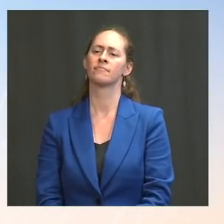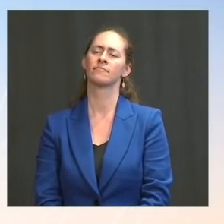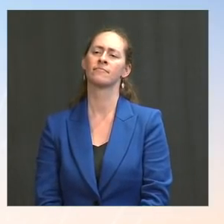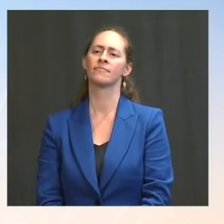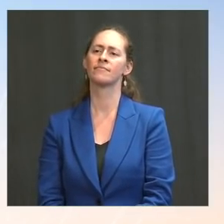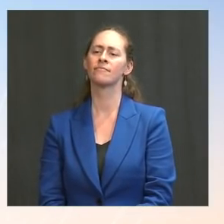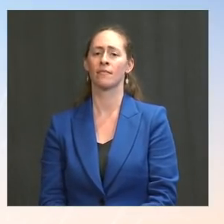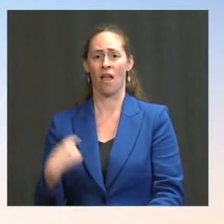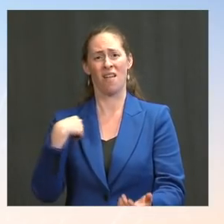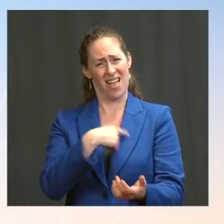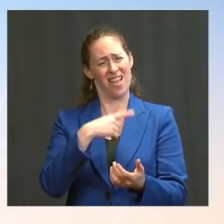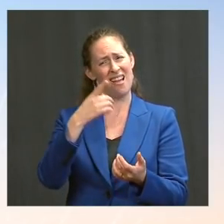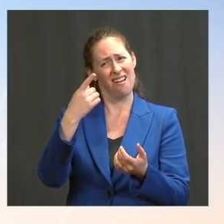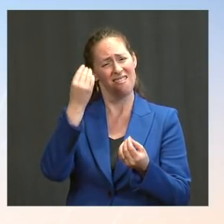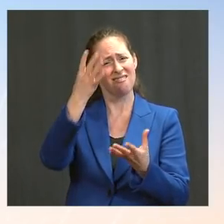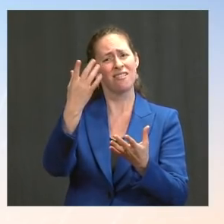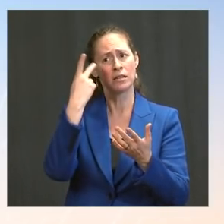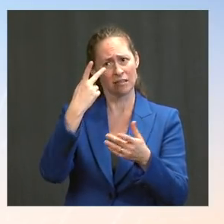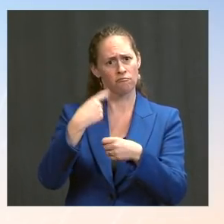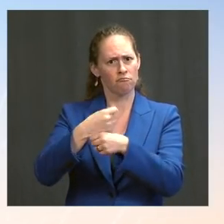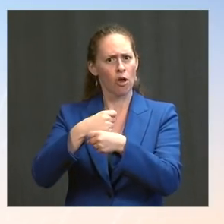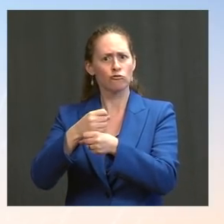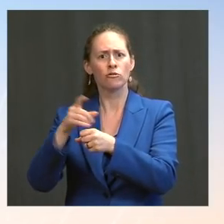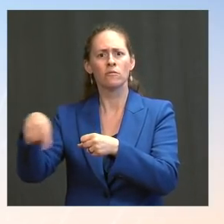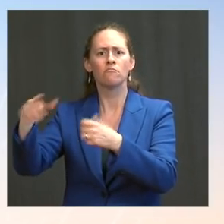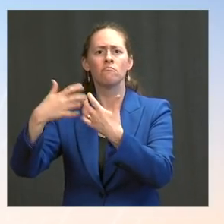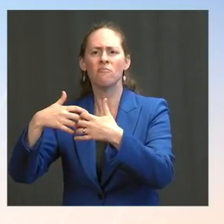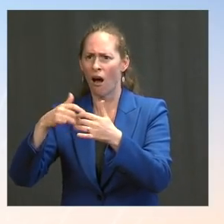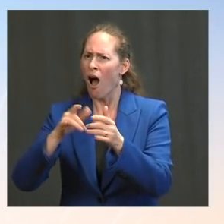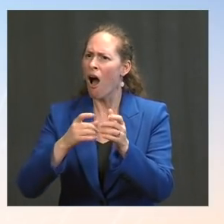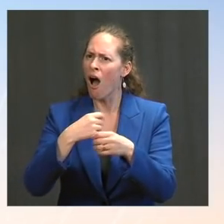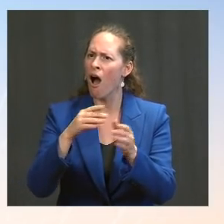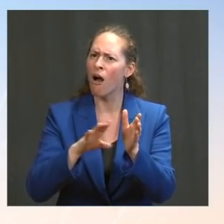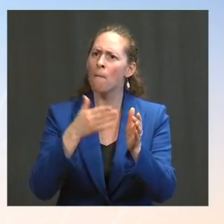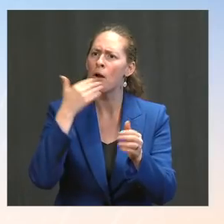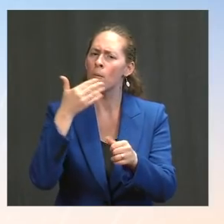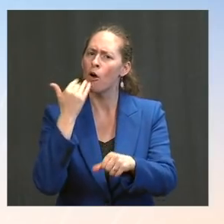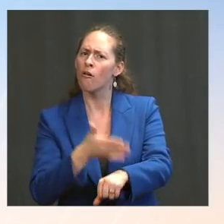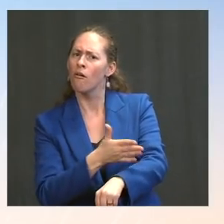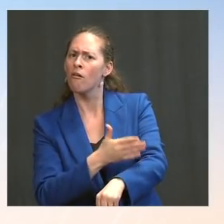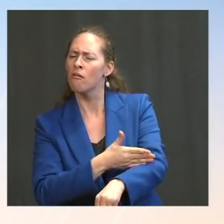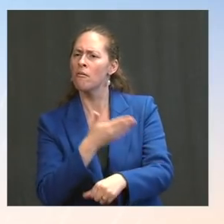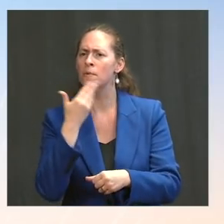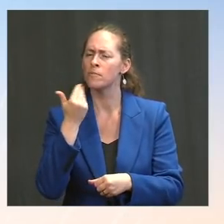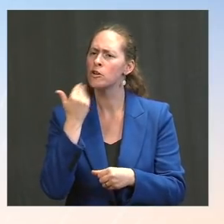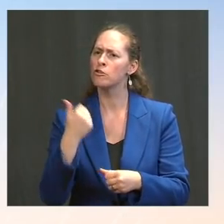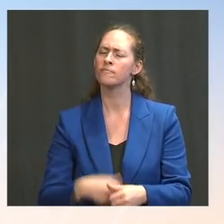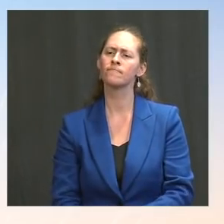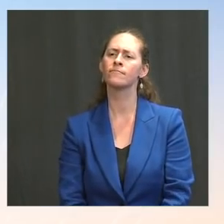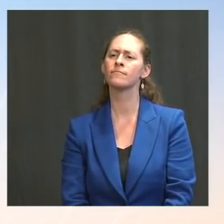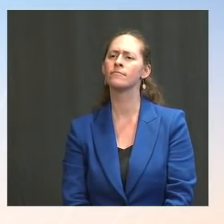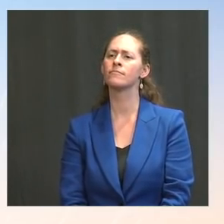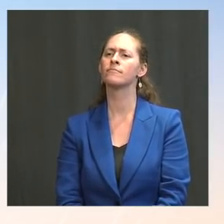both in terms of employment and production. And it's important to remember, you know, where we're coming from: